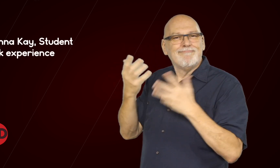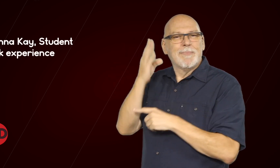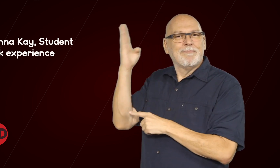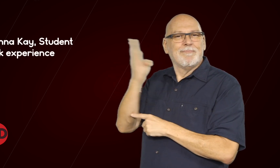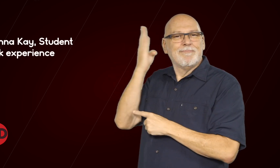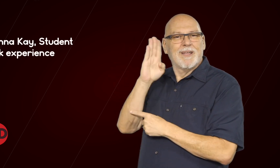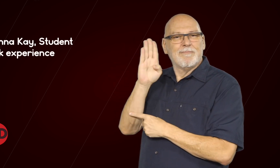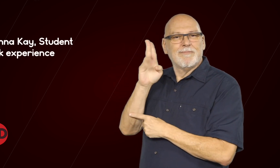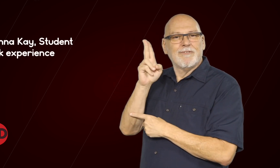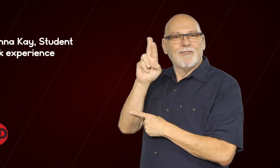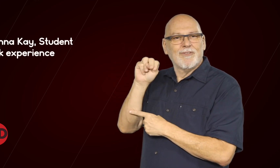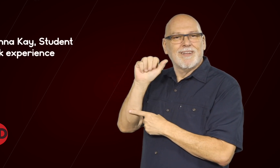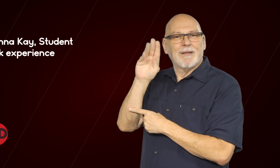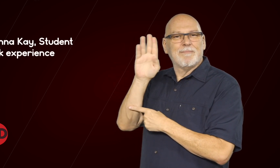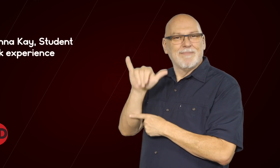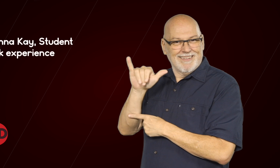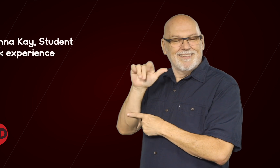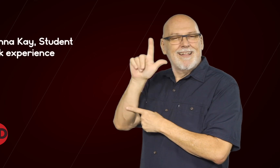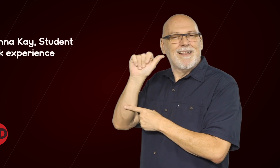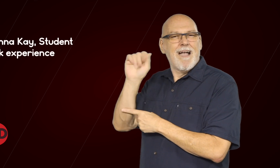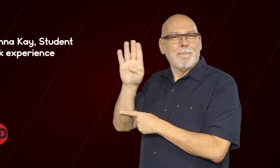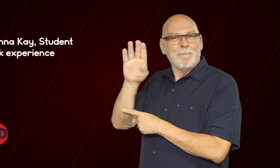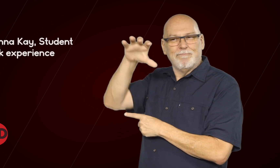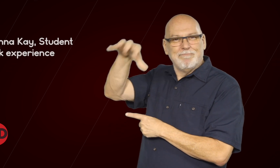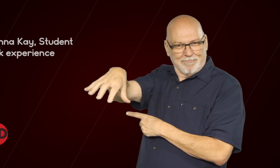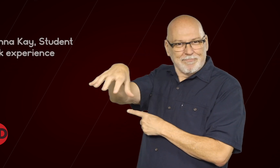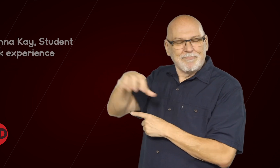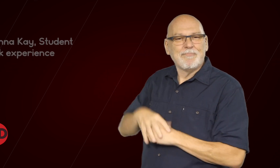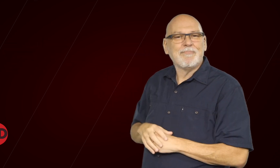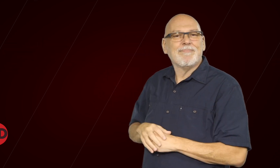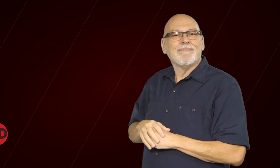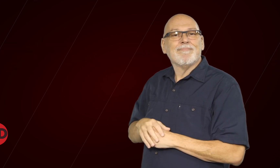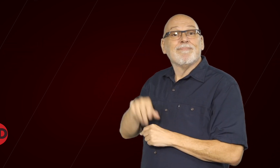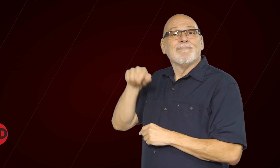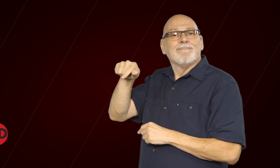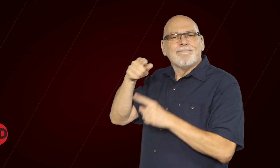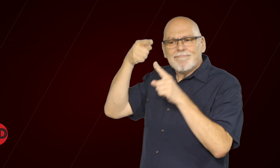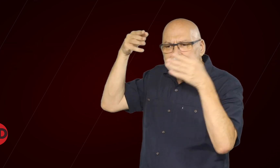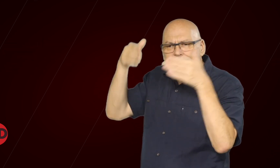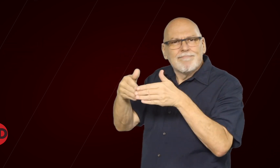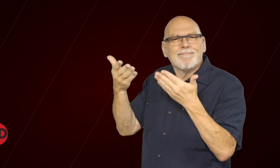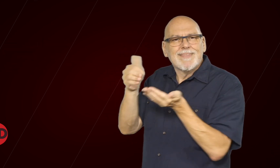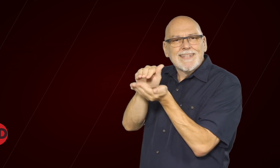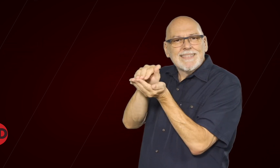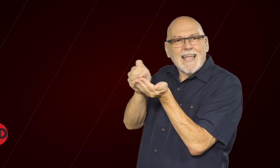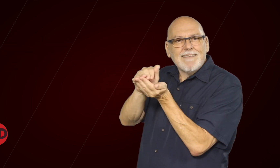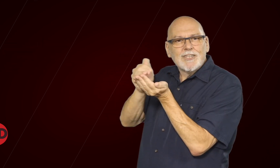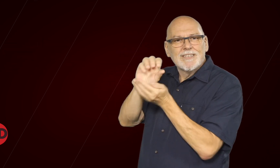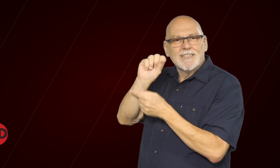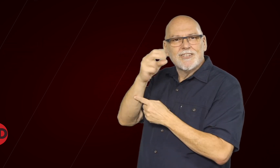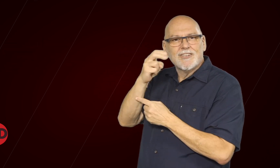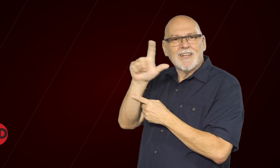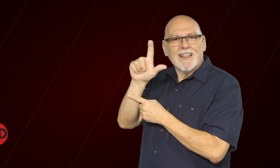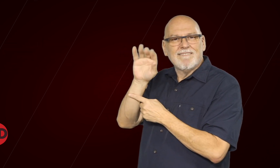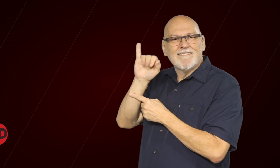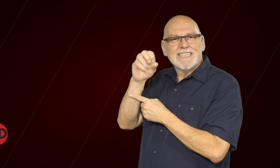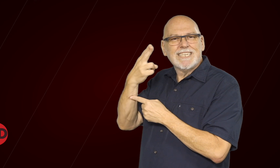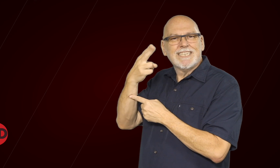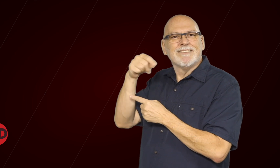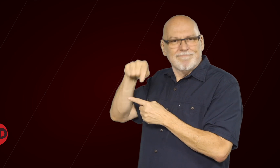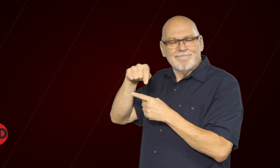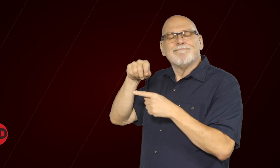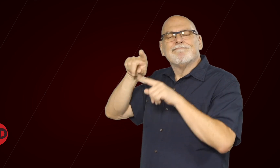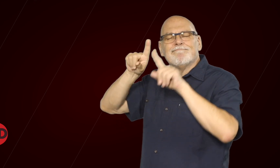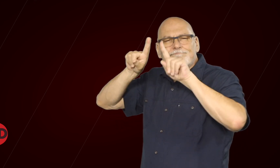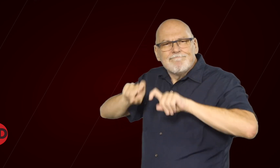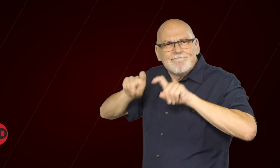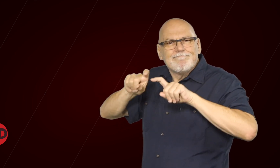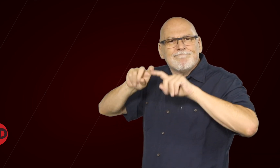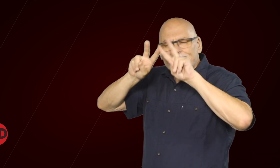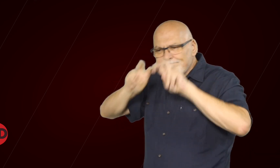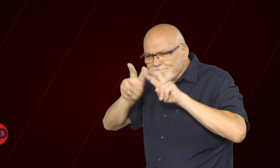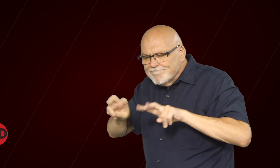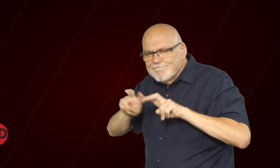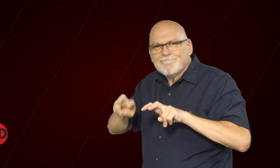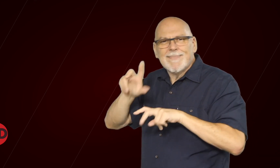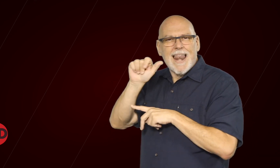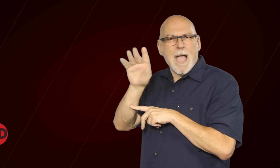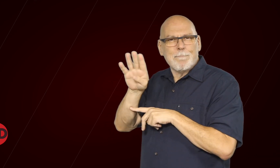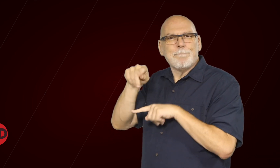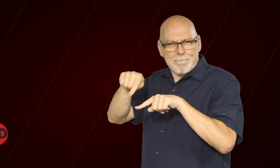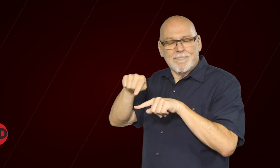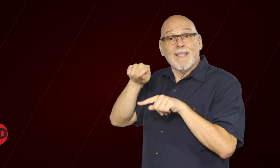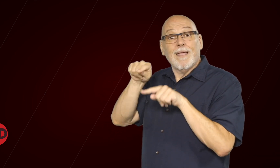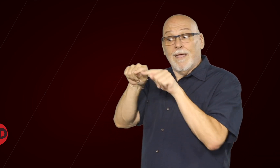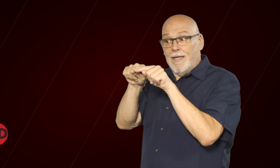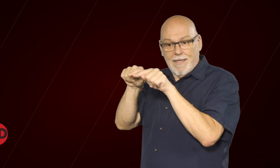for the Deaf did her student work experience at The Burnaby Laboratory,